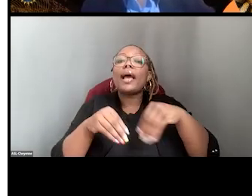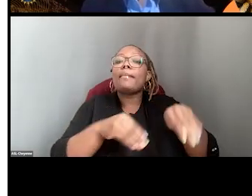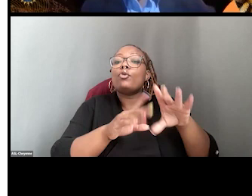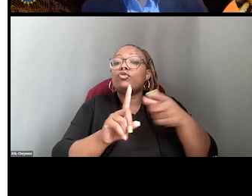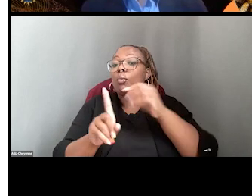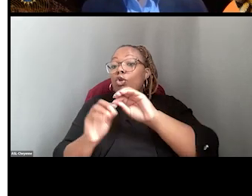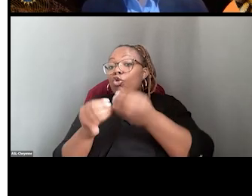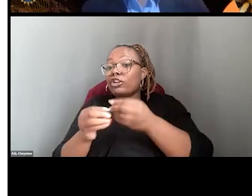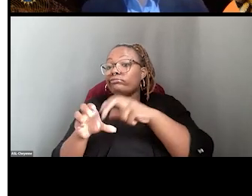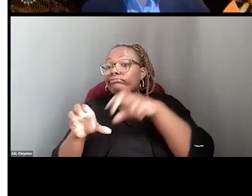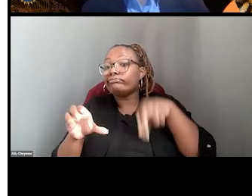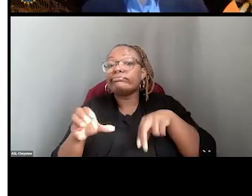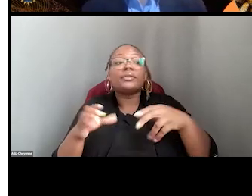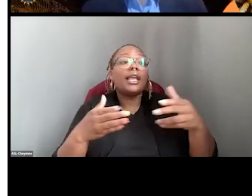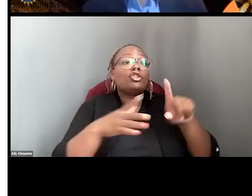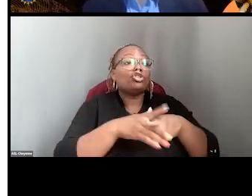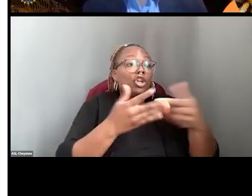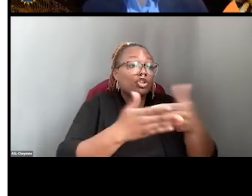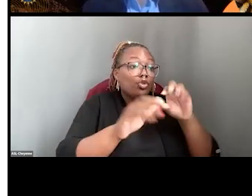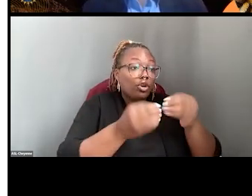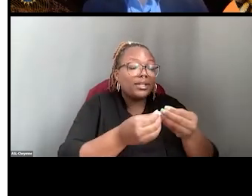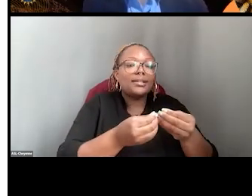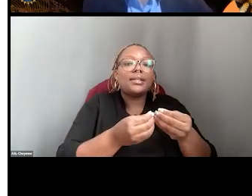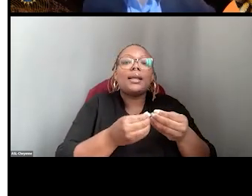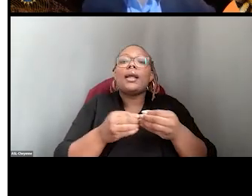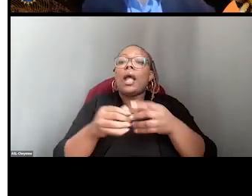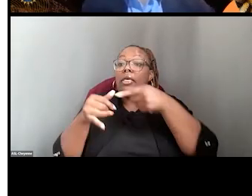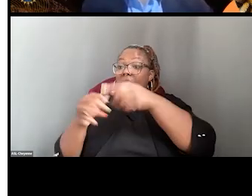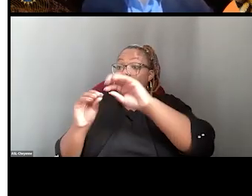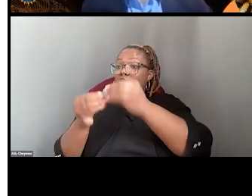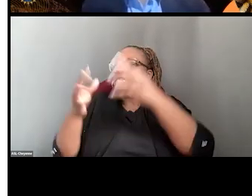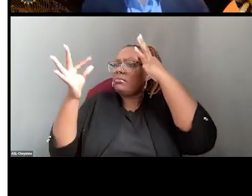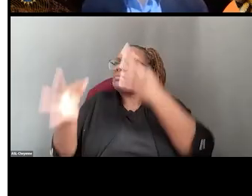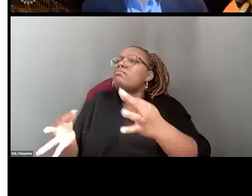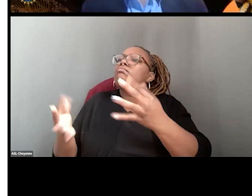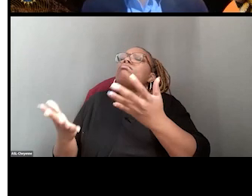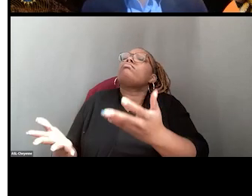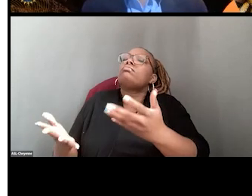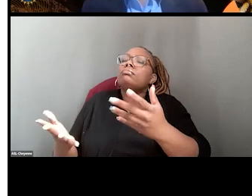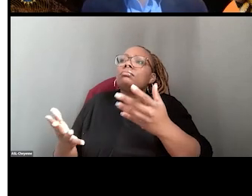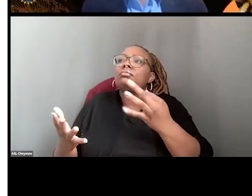the original awardee organization makes the determination of whether that they want the PI to take that award with them.